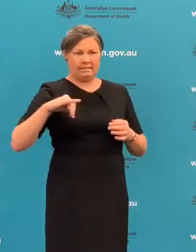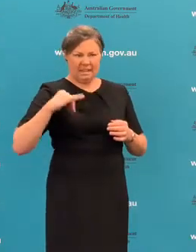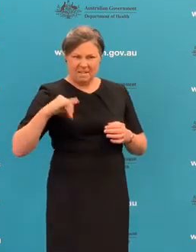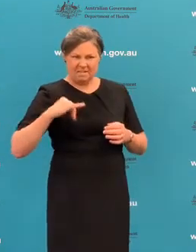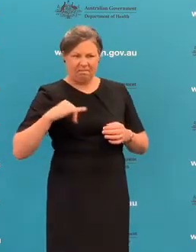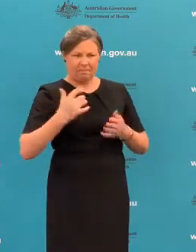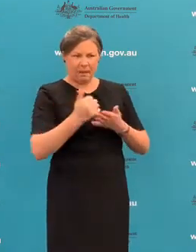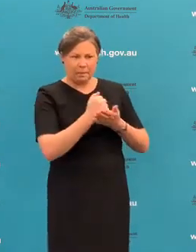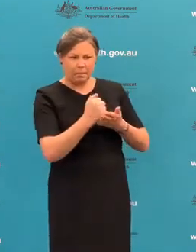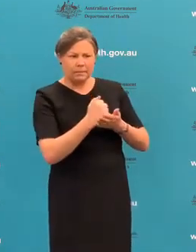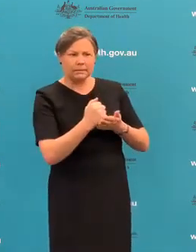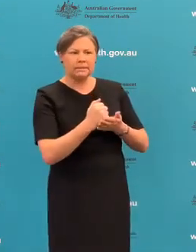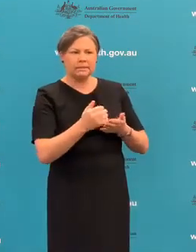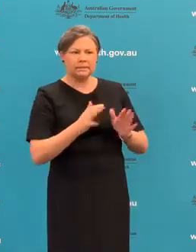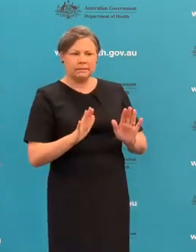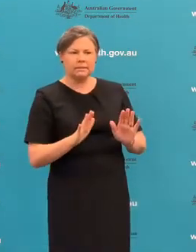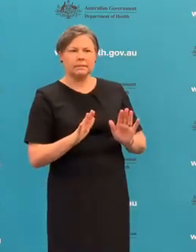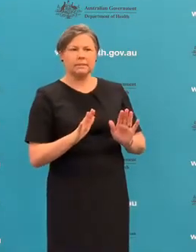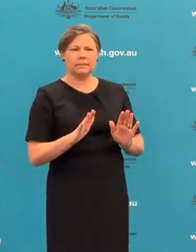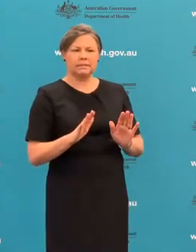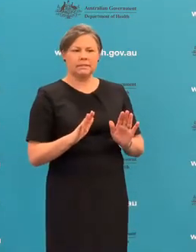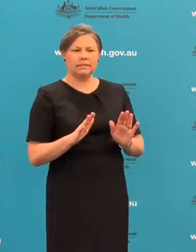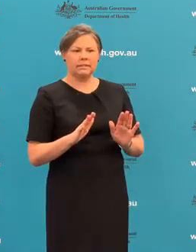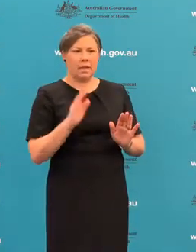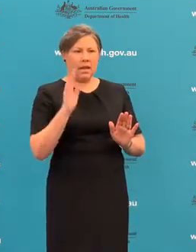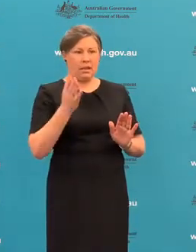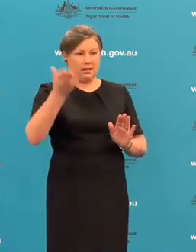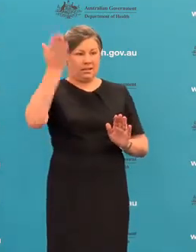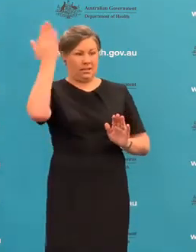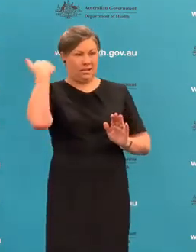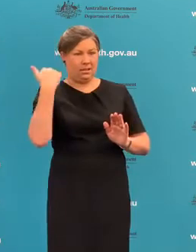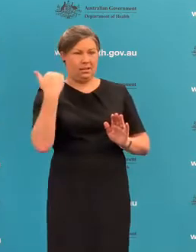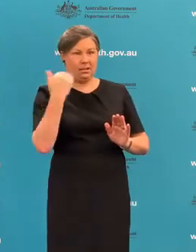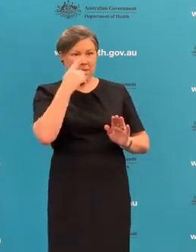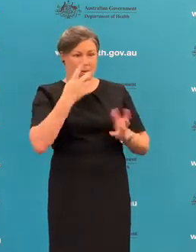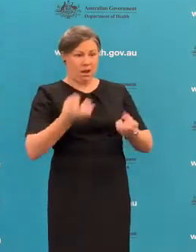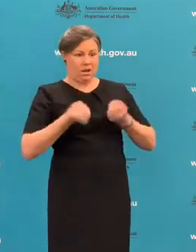was not taken much sooner following what we saw with the